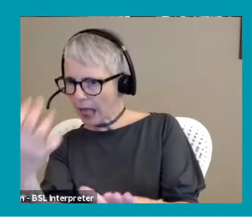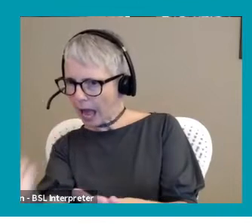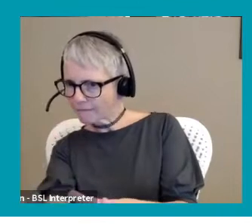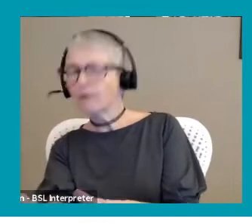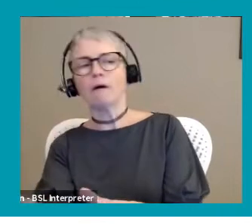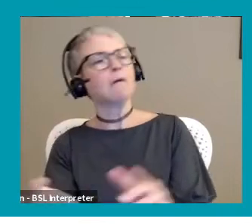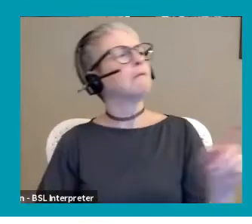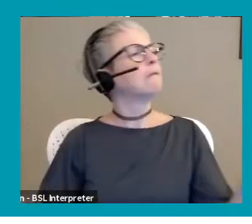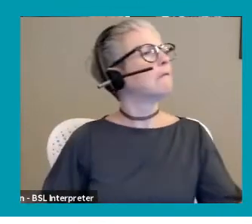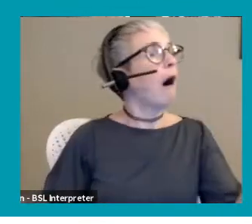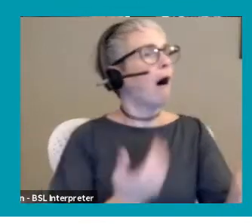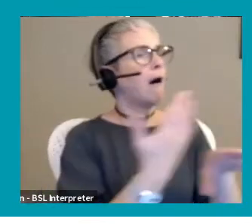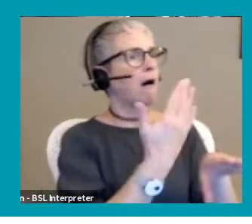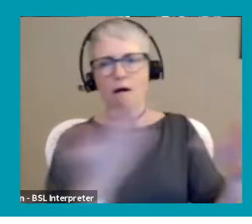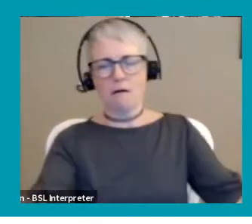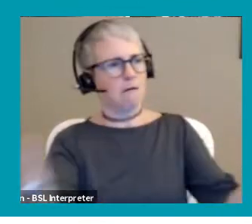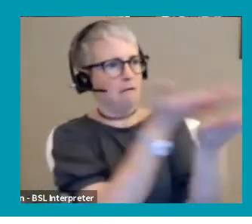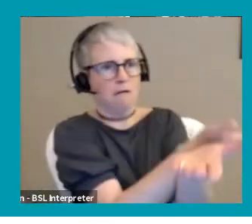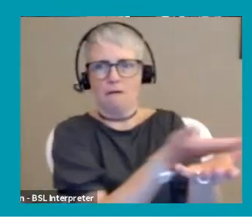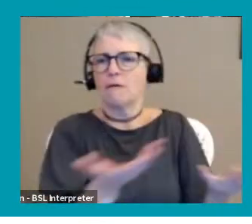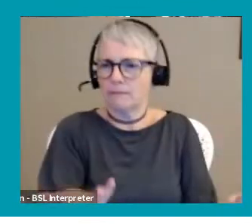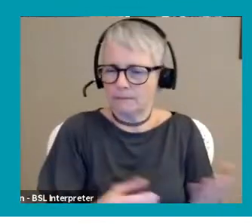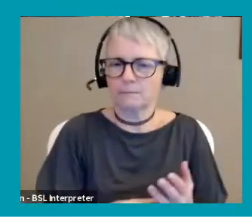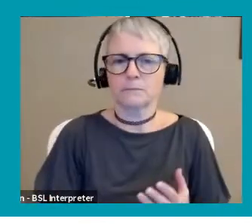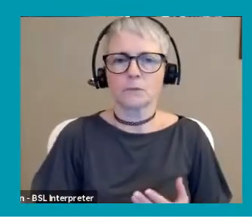They will have labour market information and give you feedback on